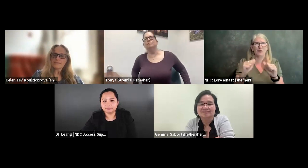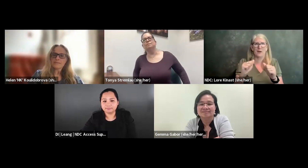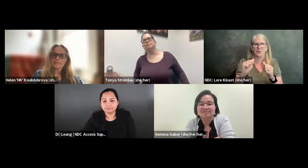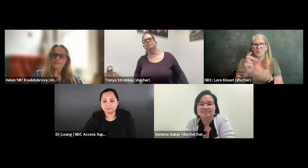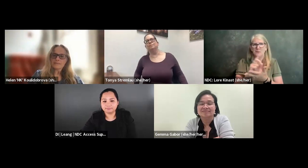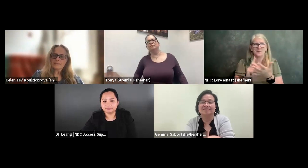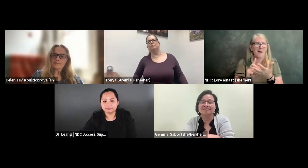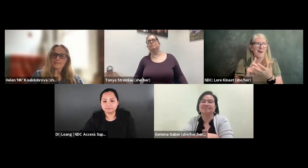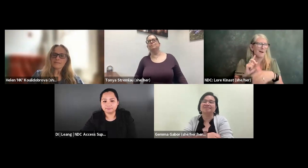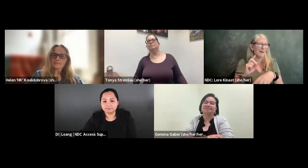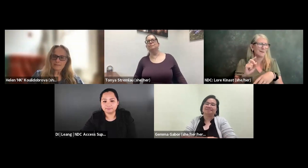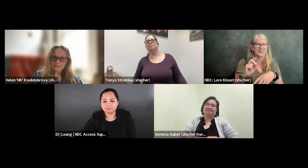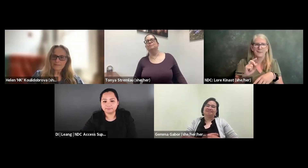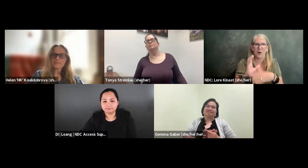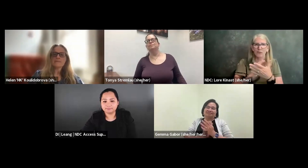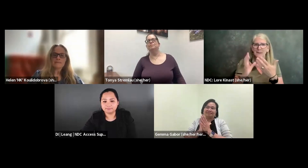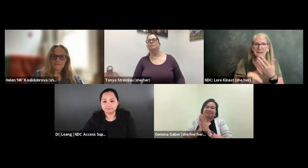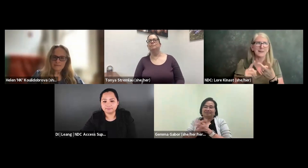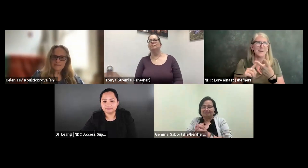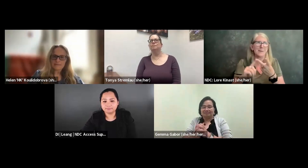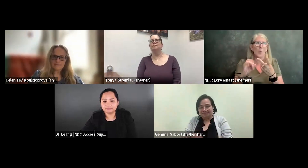and teachers know as they are attempting